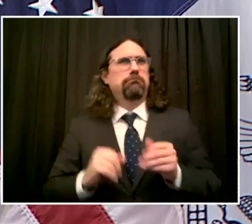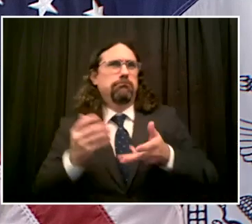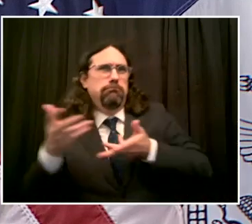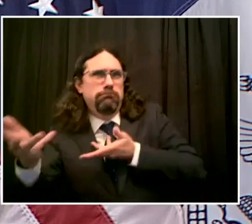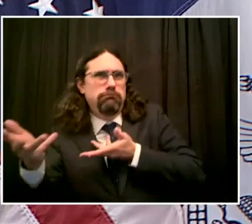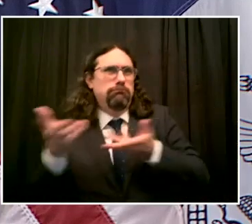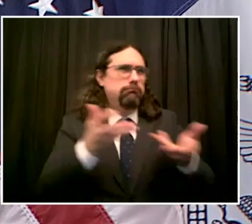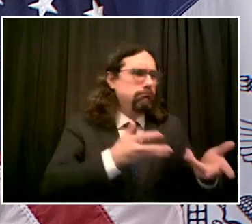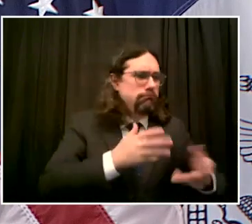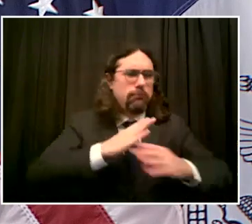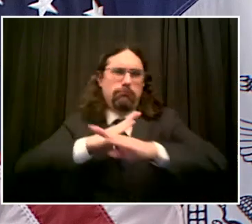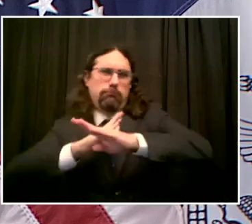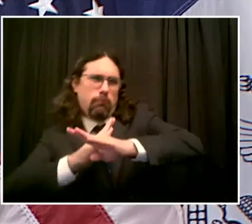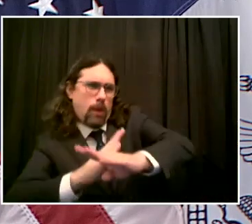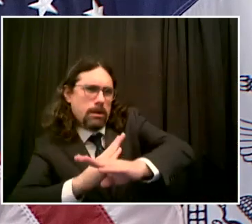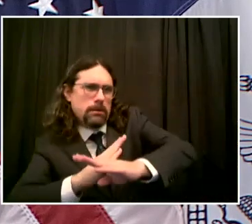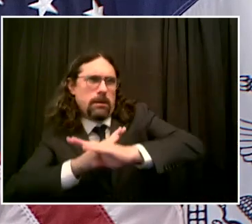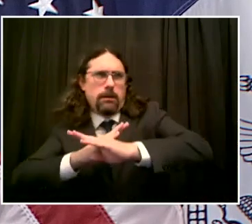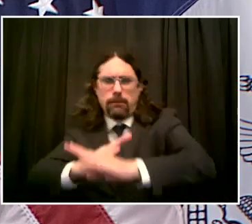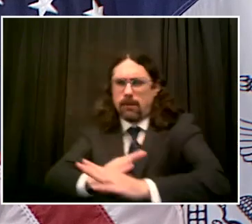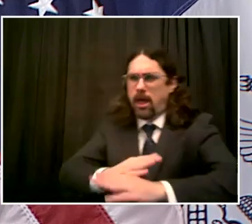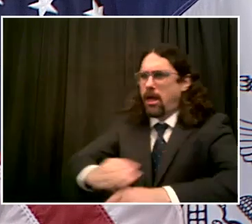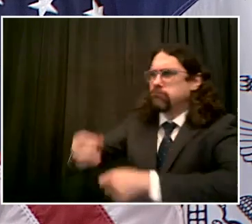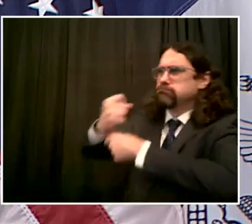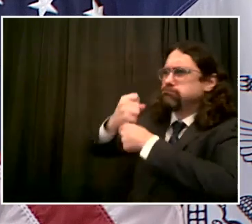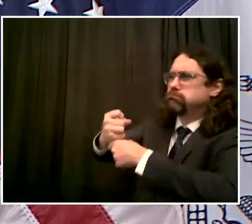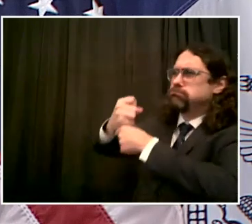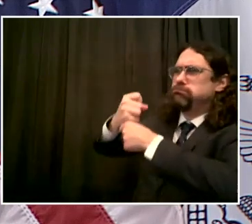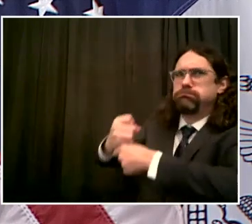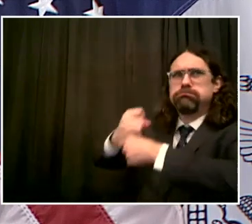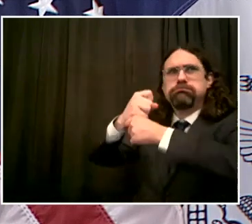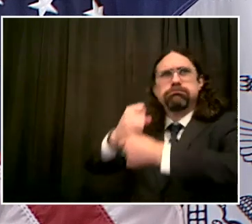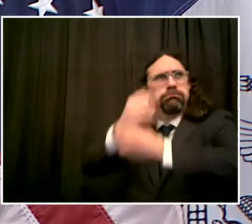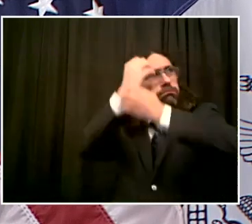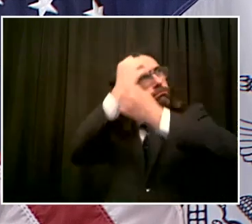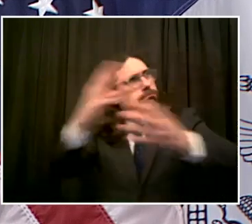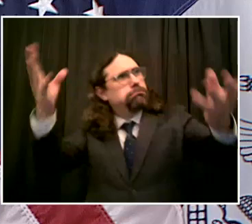EXACTLY WHAT THEY ARE SO GOOD